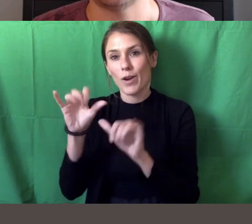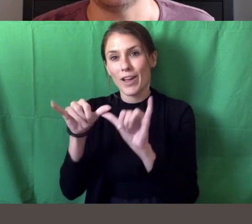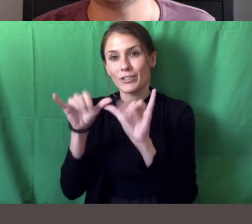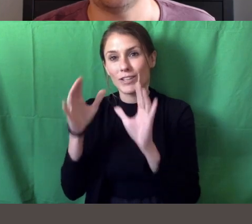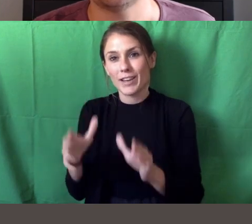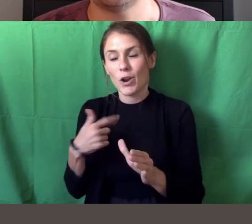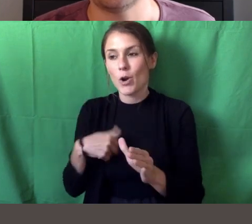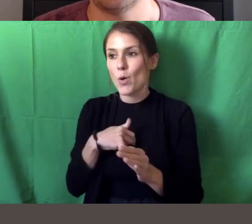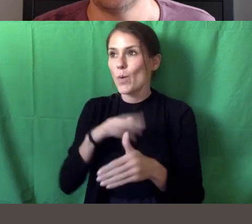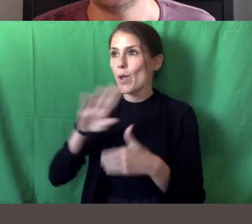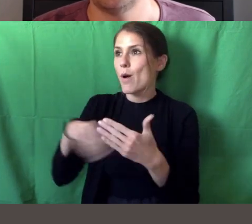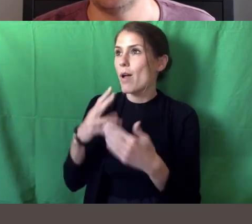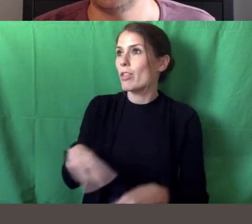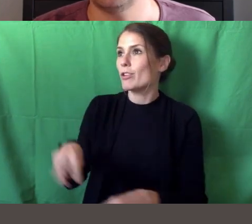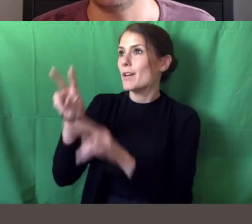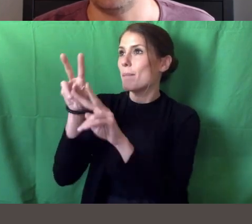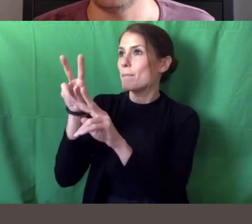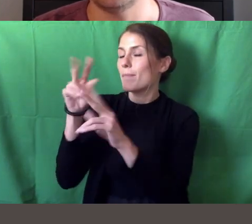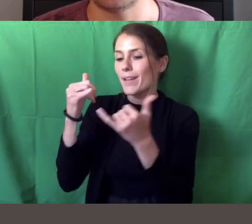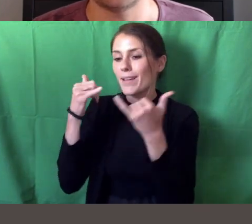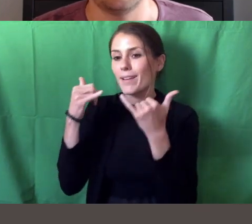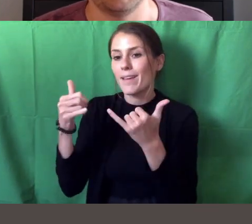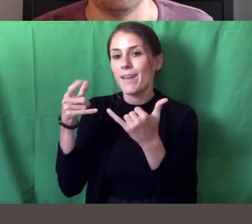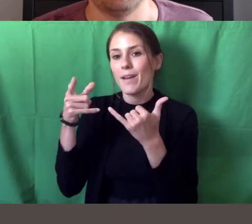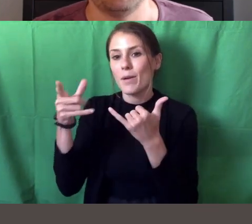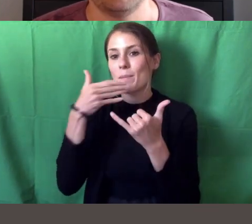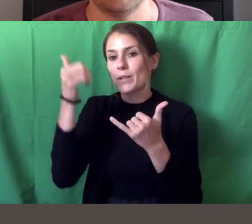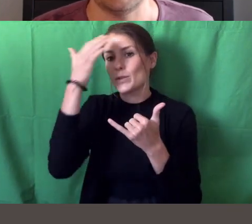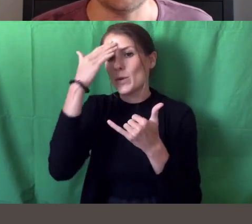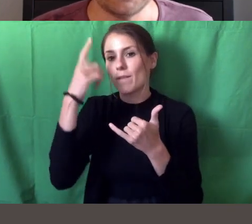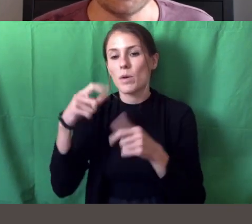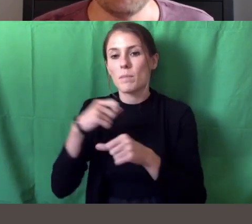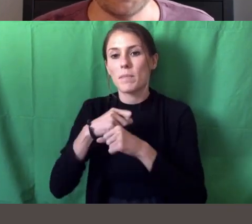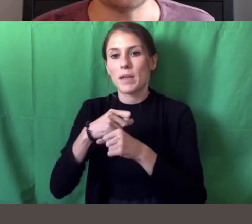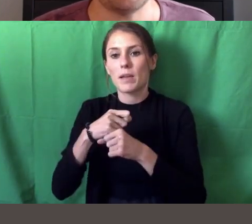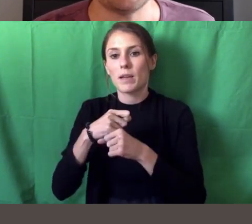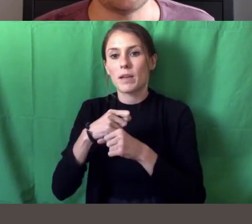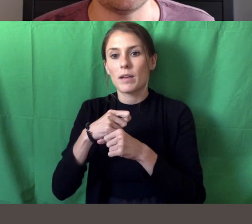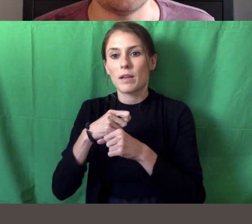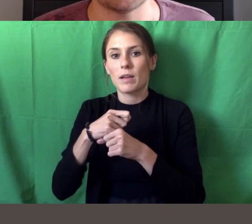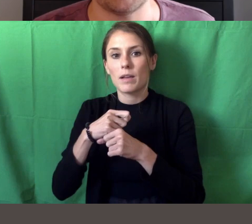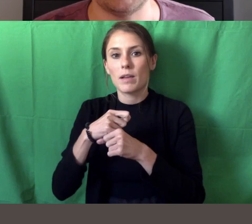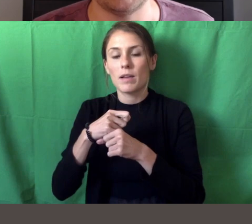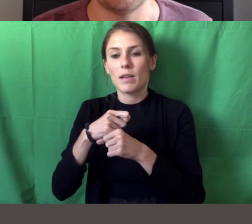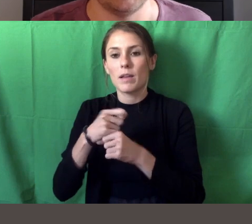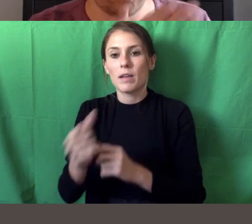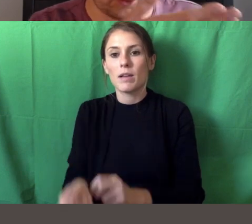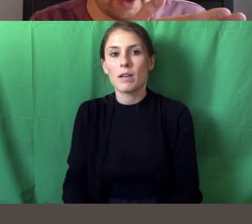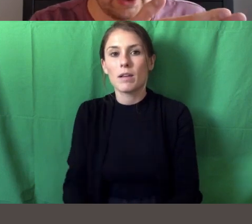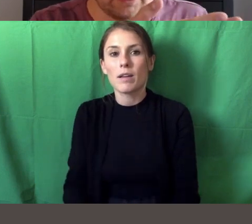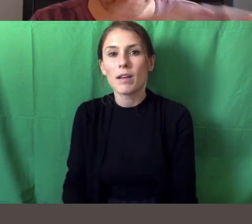was a legend out there. A software engineer to who we all looked up. Nowadays, he's best